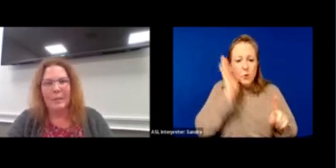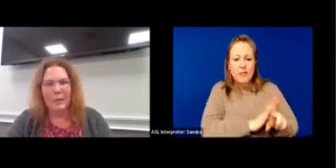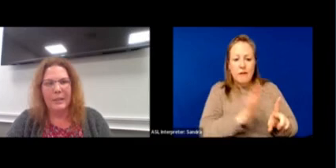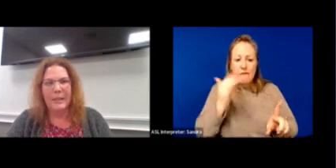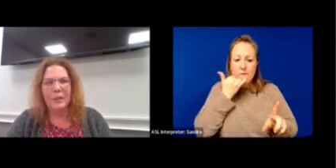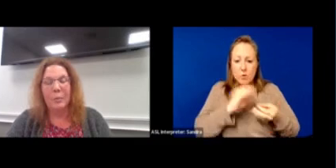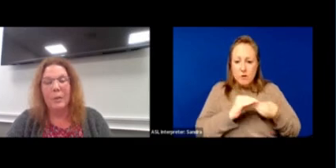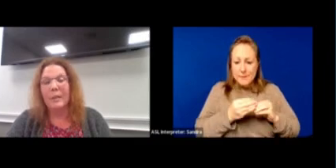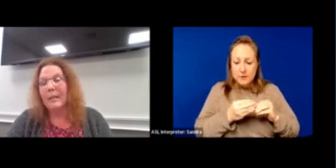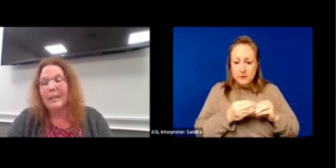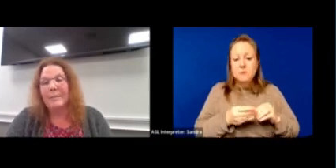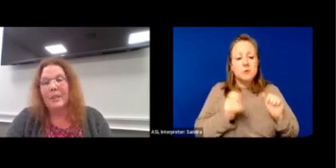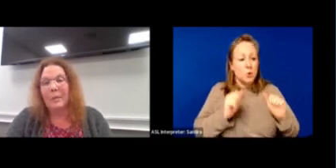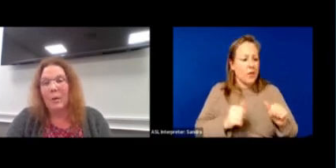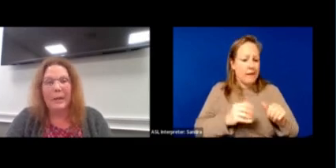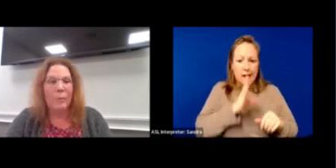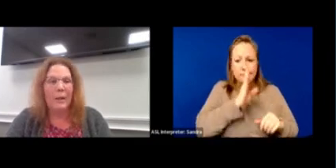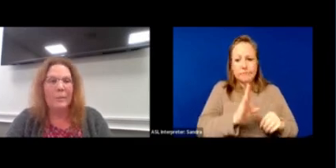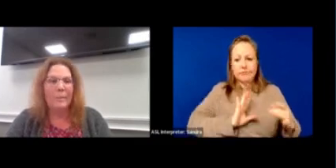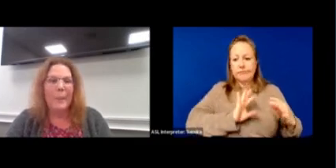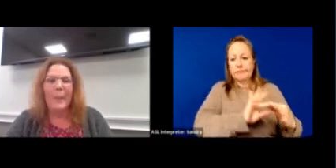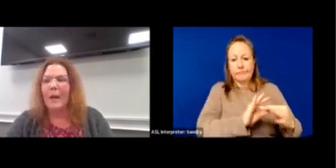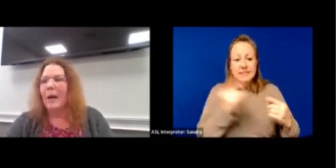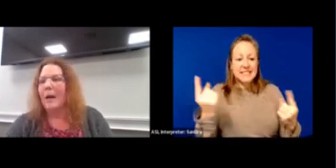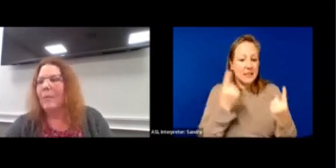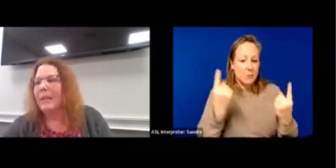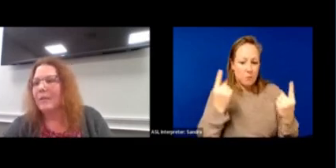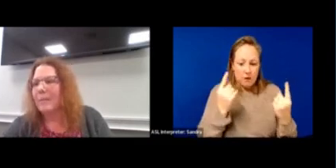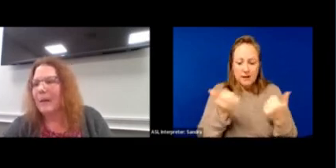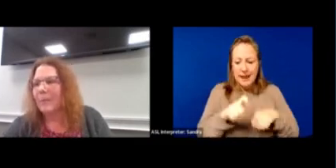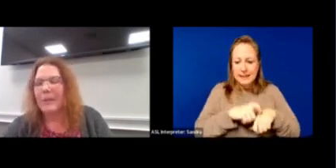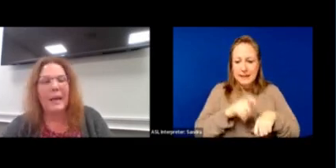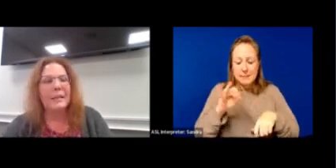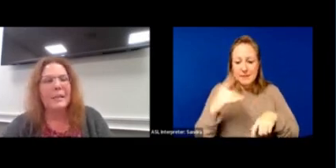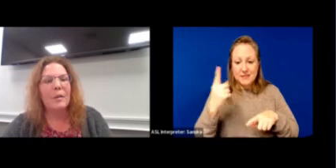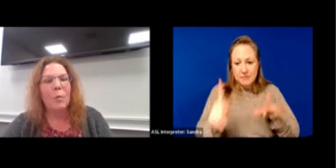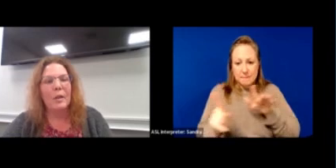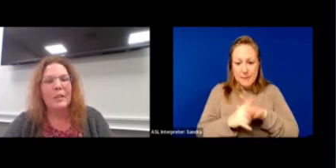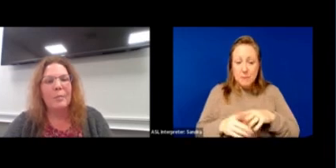they worked in need support and it seems to be working well. We need to remember that words